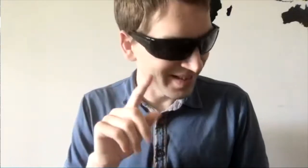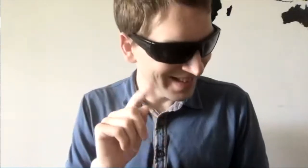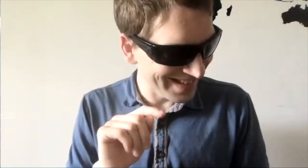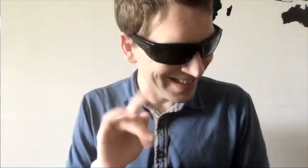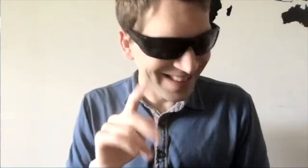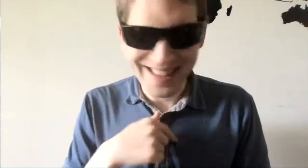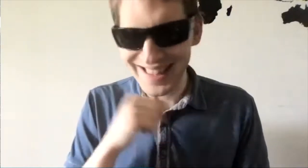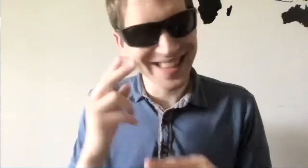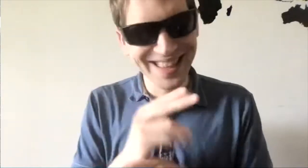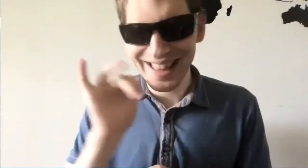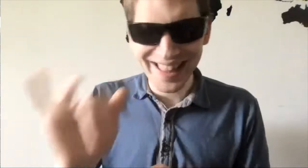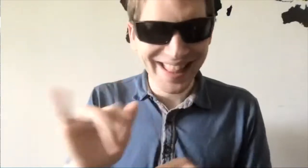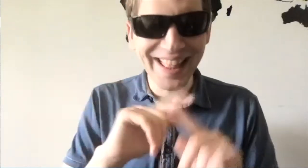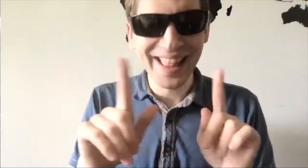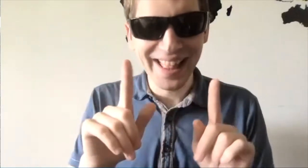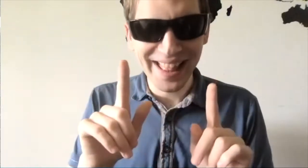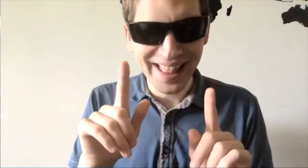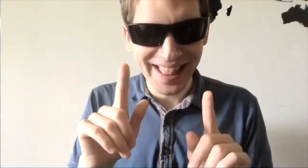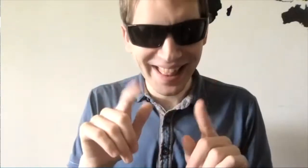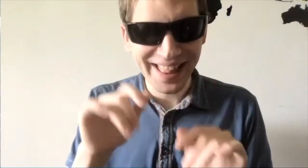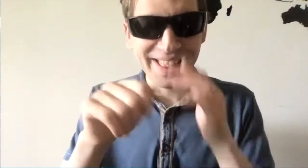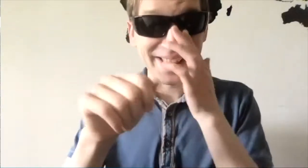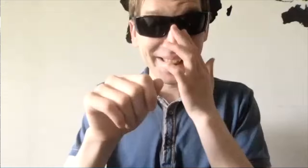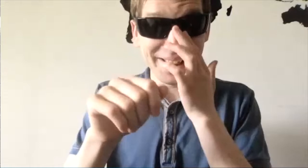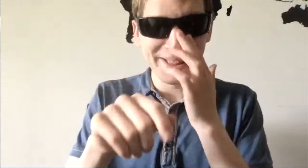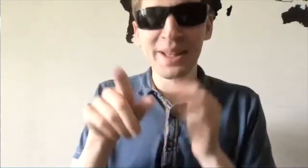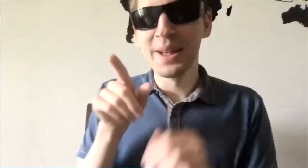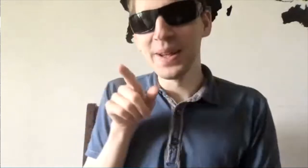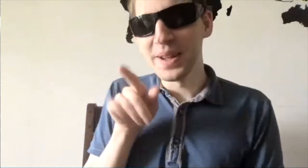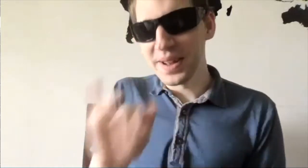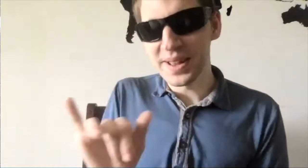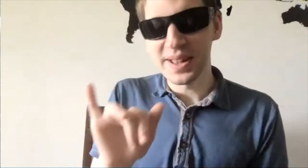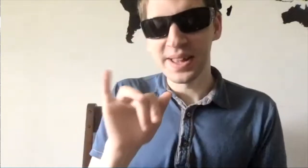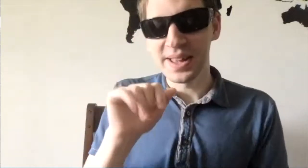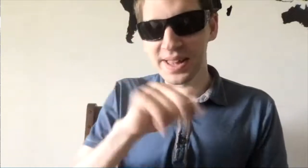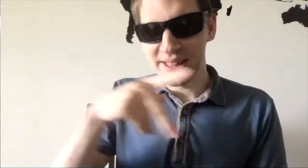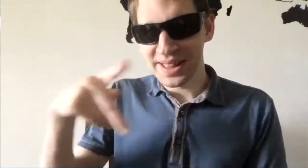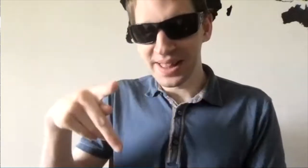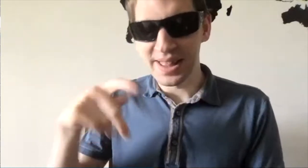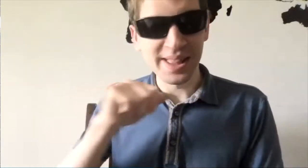(Jason) One example with TikTok, yeah TikTok-